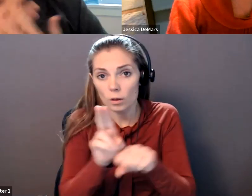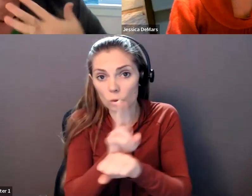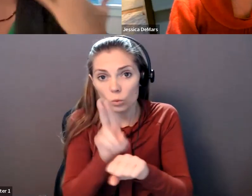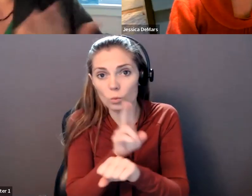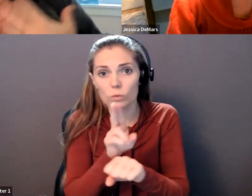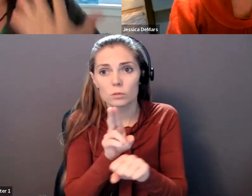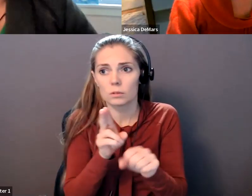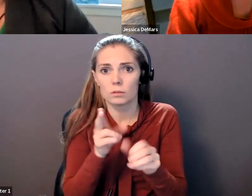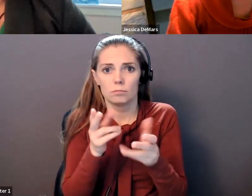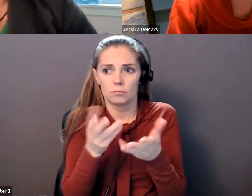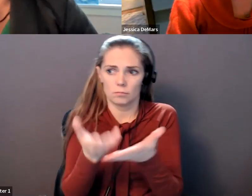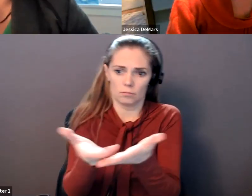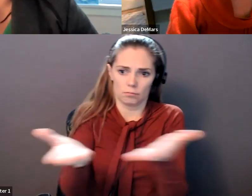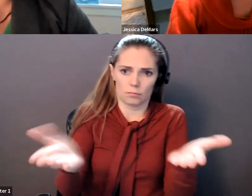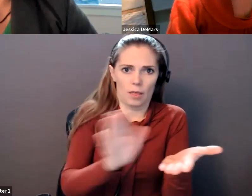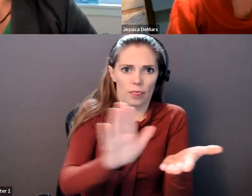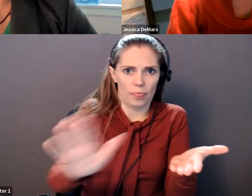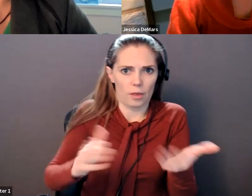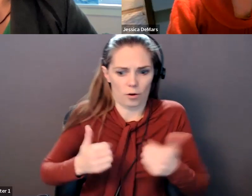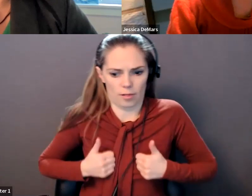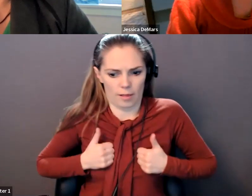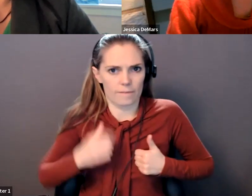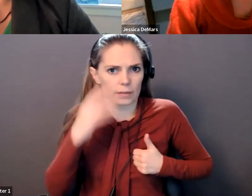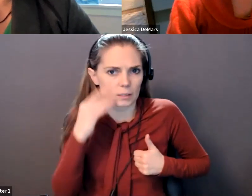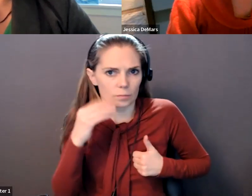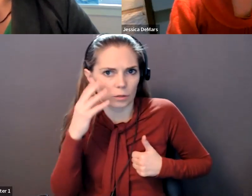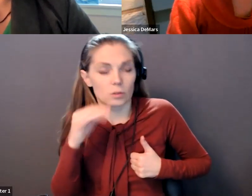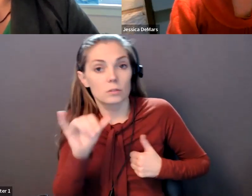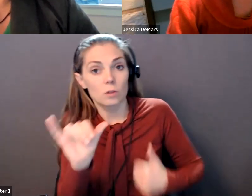experience but also as practitioners and clinicians. I know that Jessica,